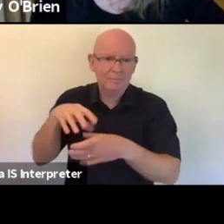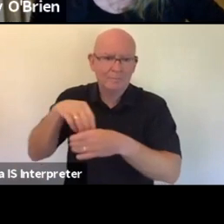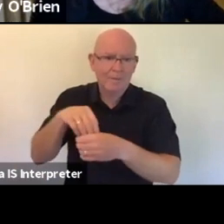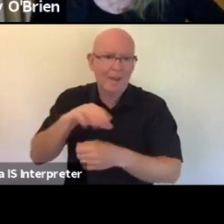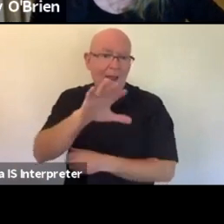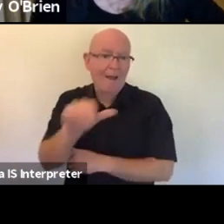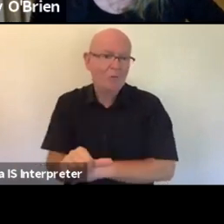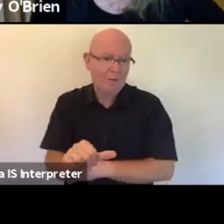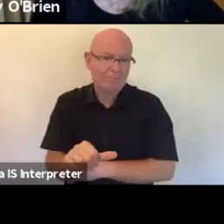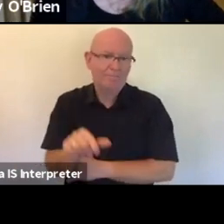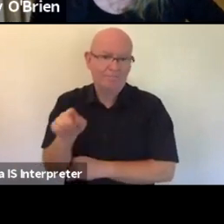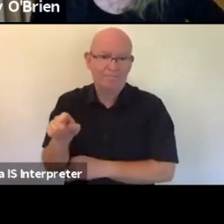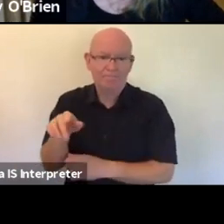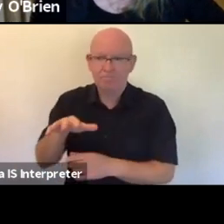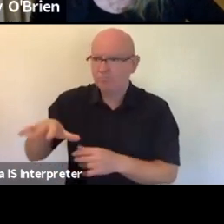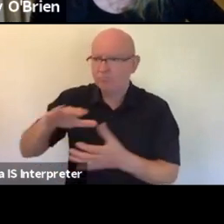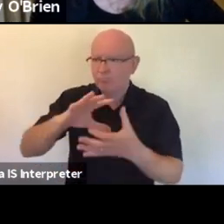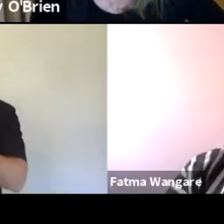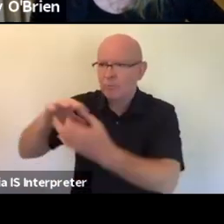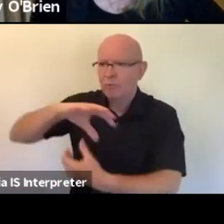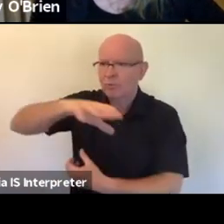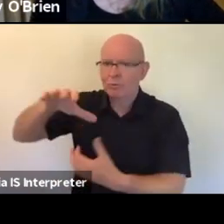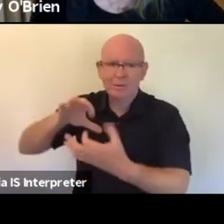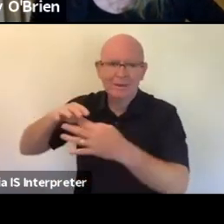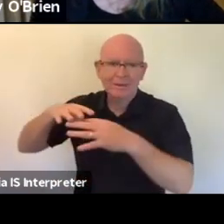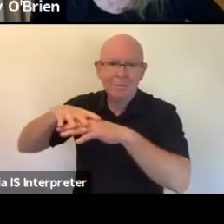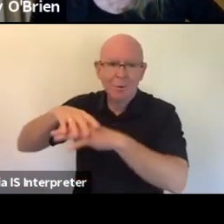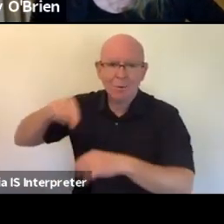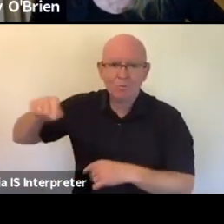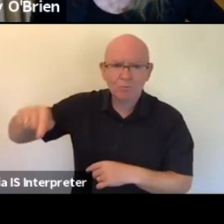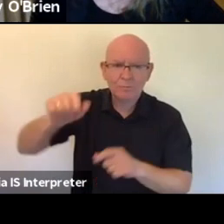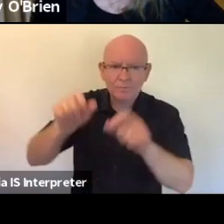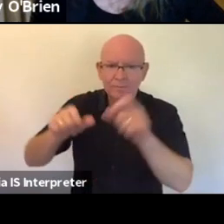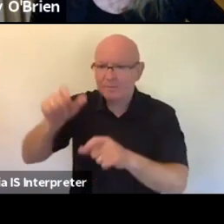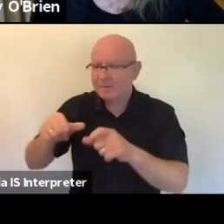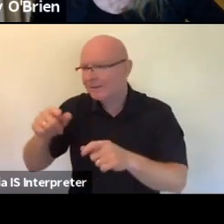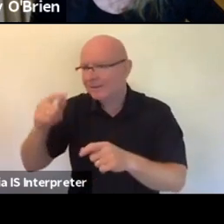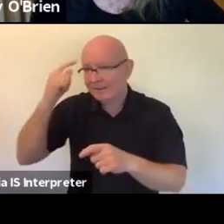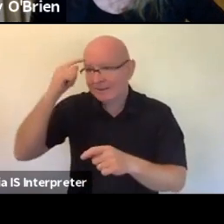and then with the National DPO RHTO which he established with partners.